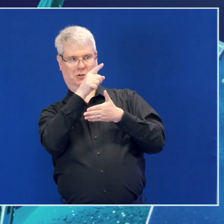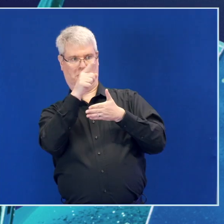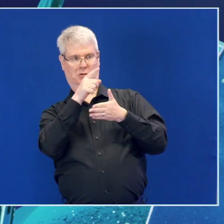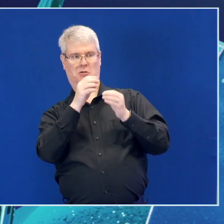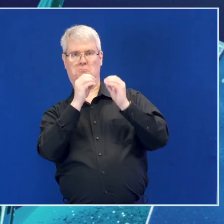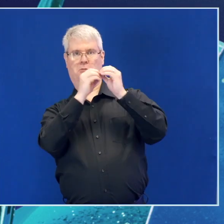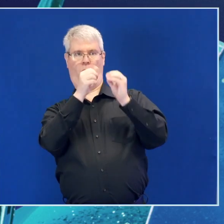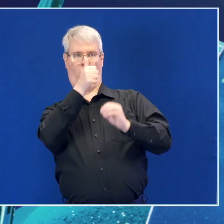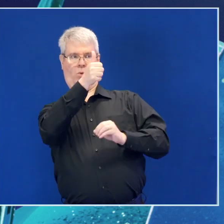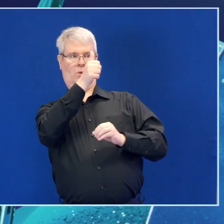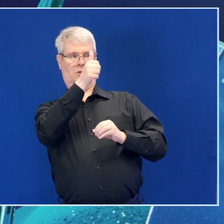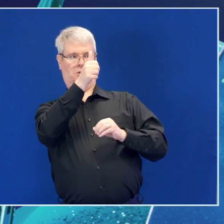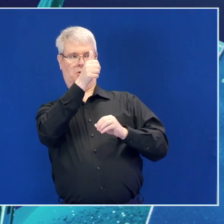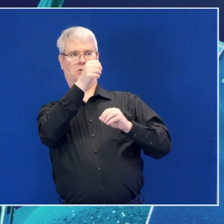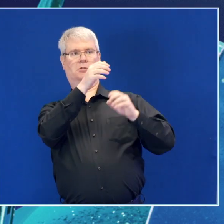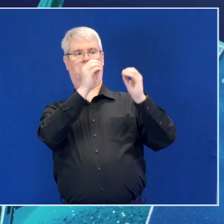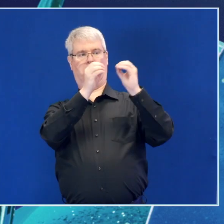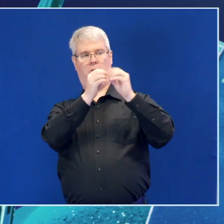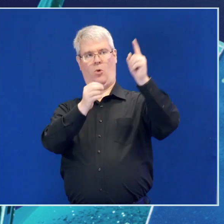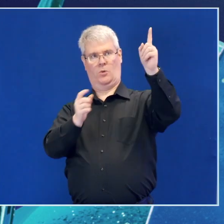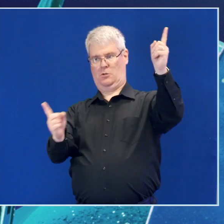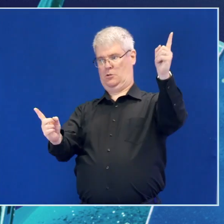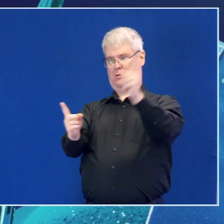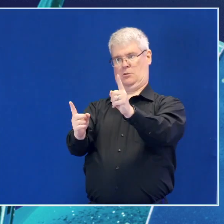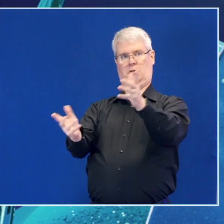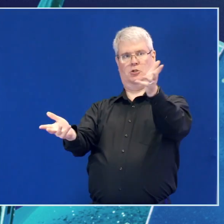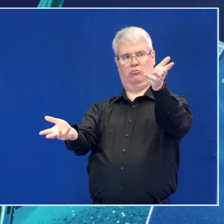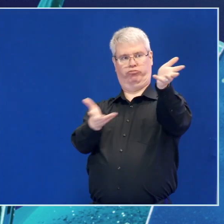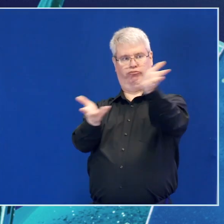to be better managers, better leaders.